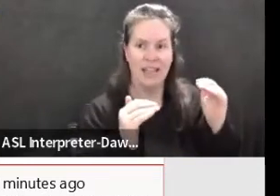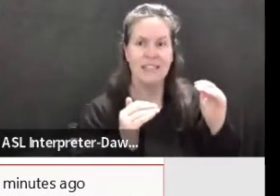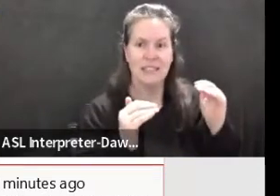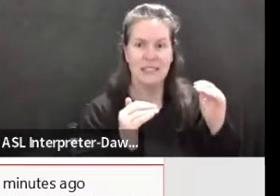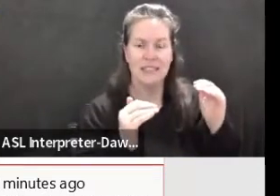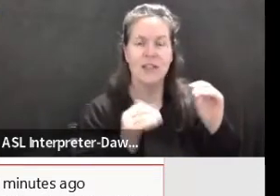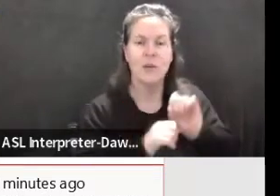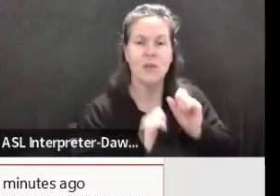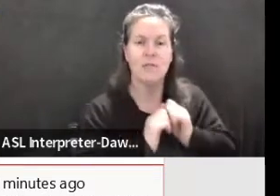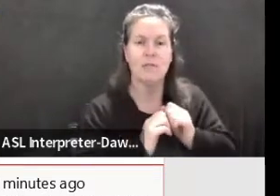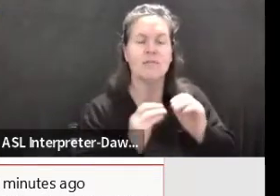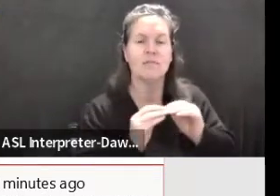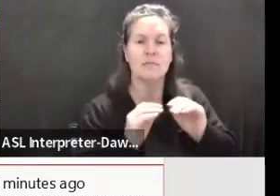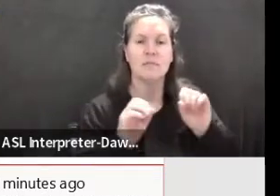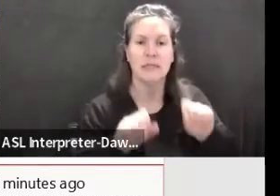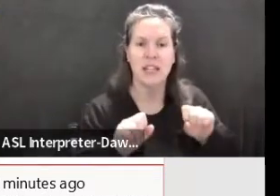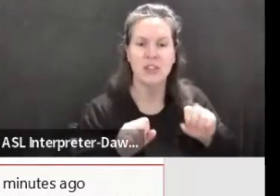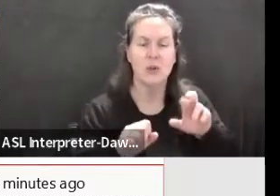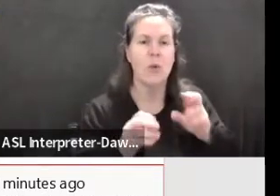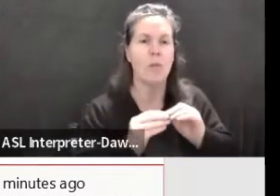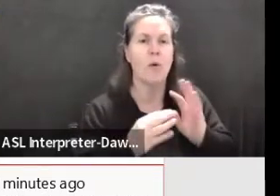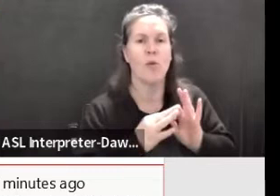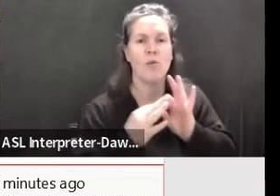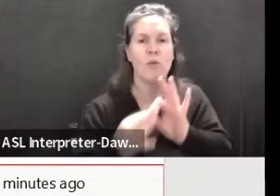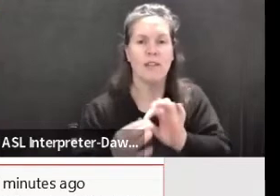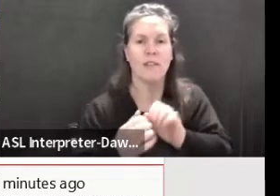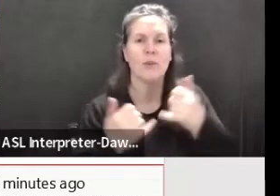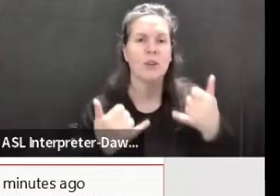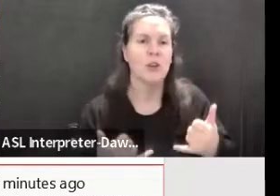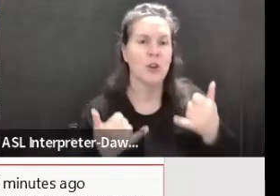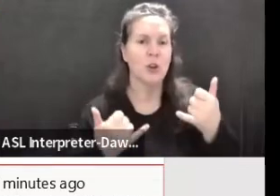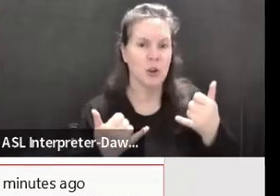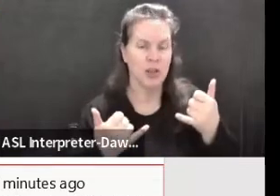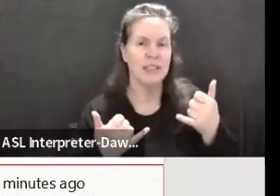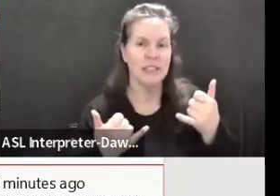or like more kind of relevant for their current learning edge in terms of this material.